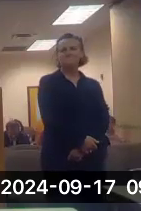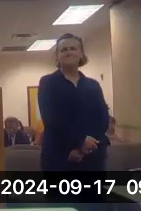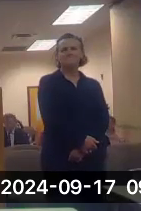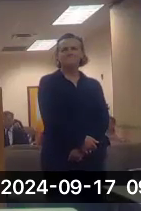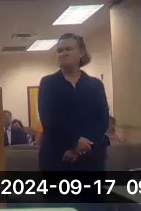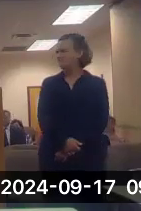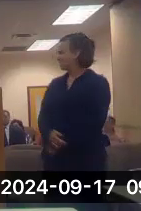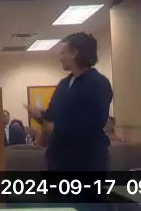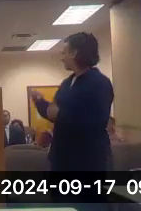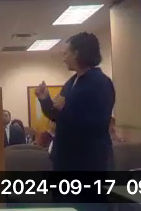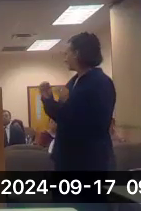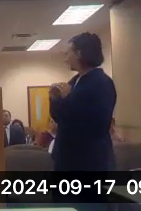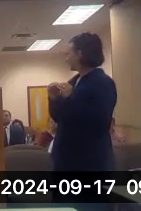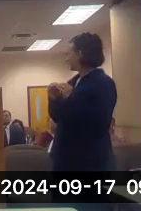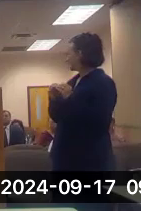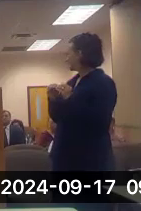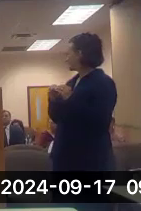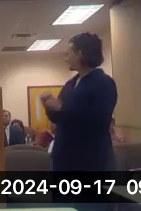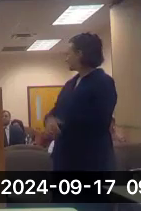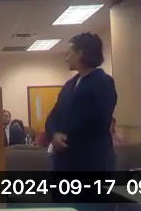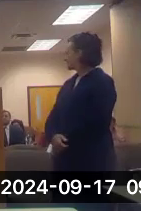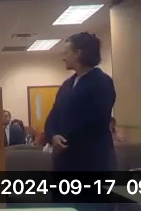Reginald Parson: 81 Reginald Parson: else wish to speak.